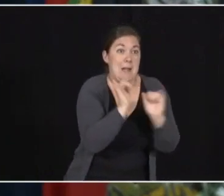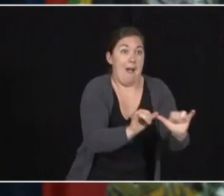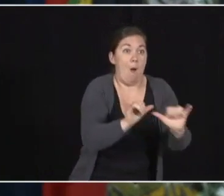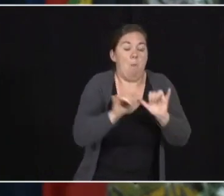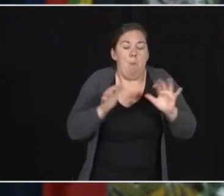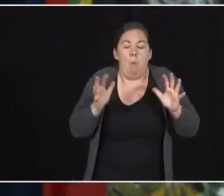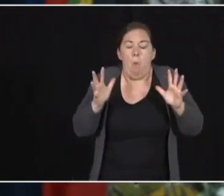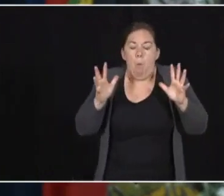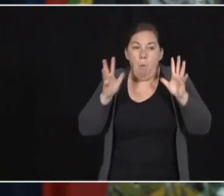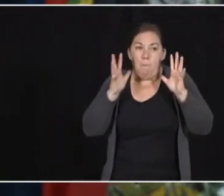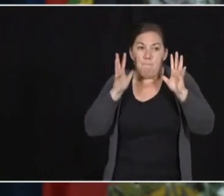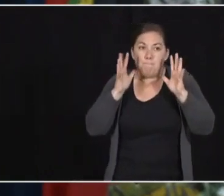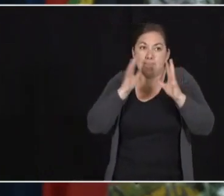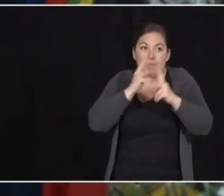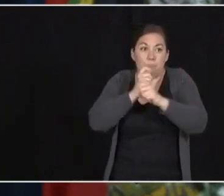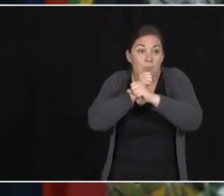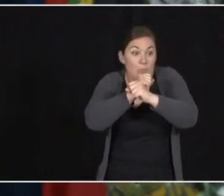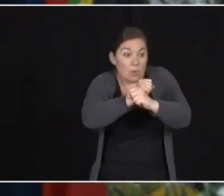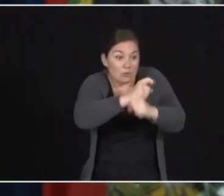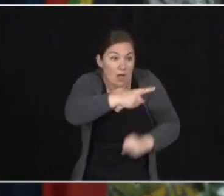Not only do I have to protect the patients, I have to protect the workers there, too.